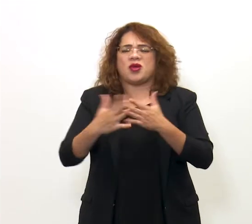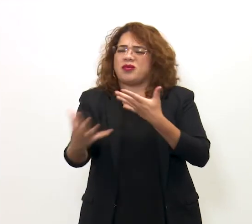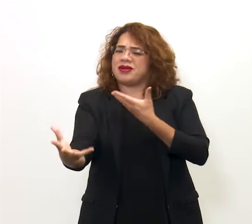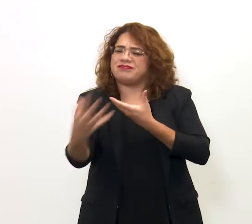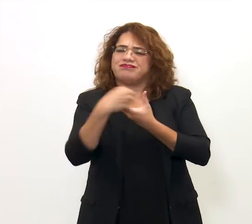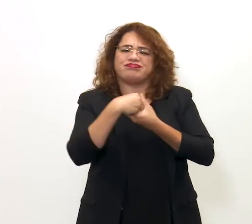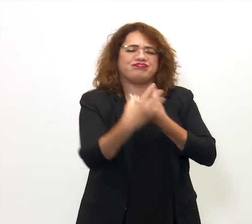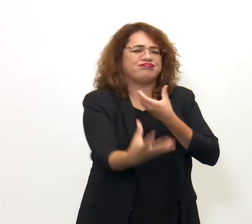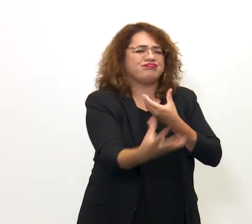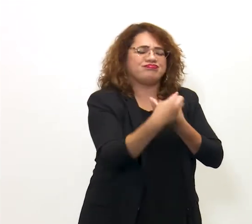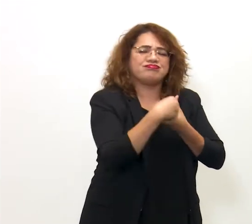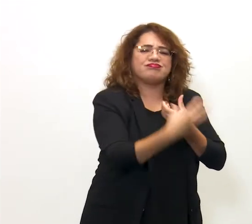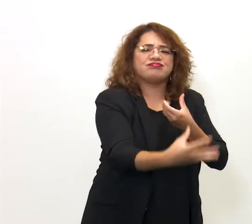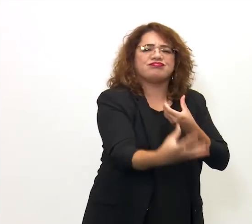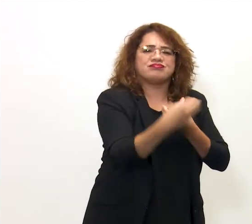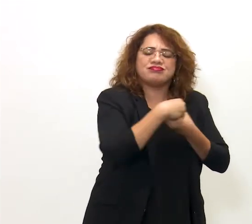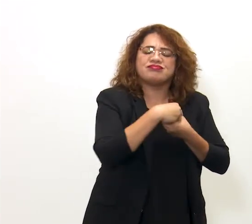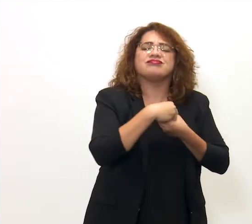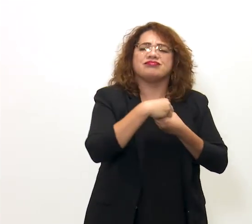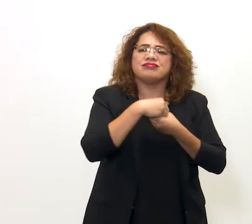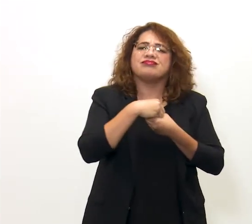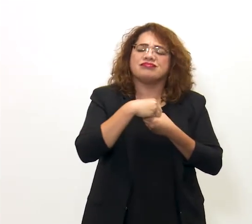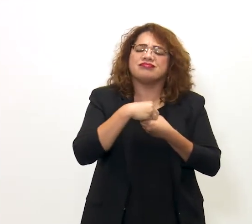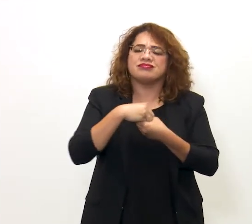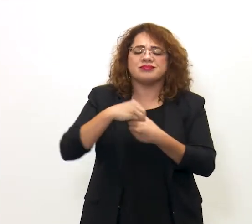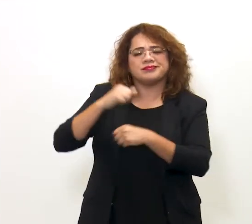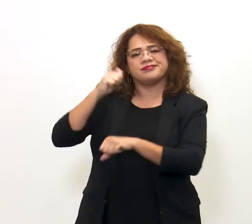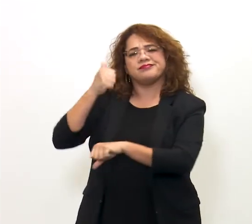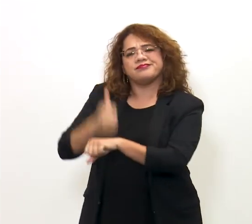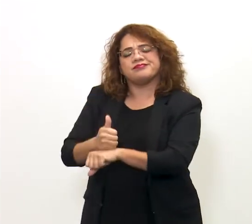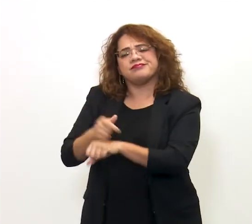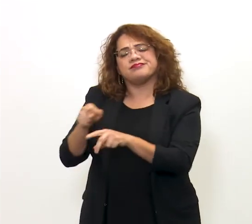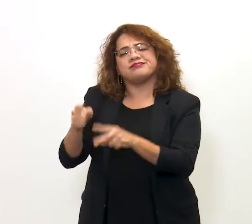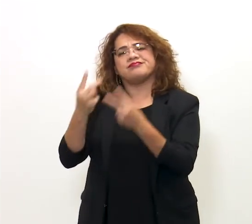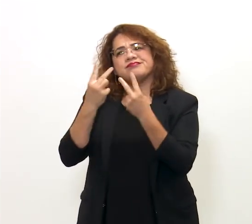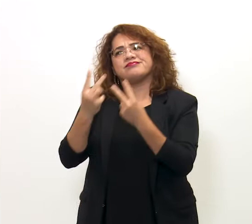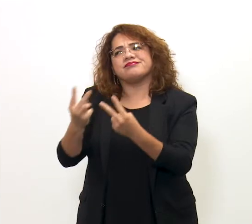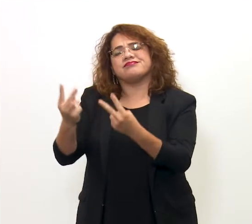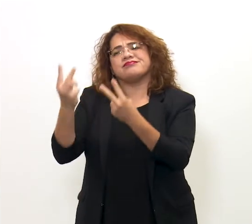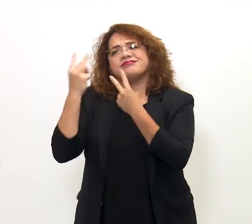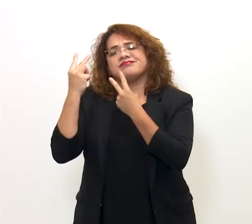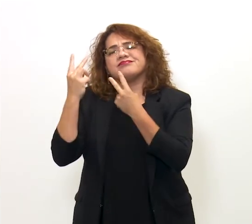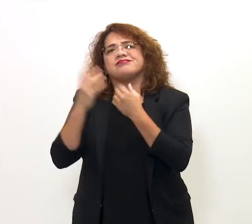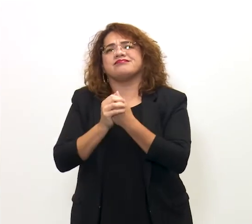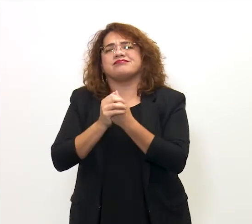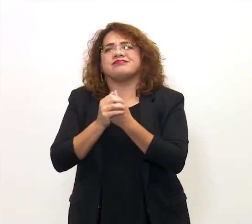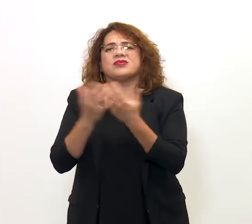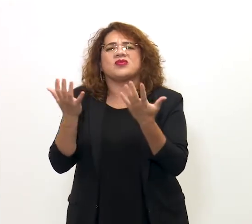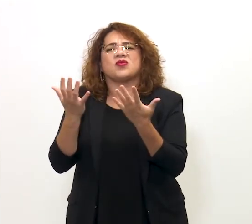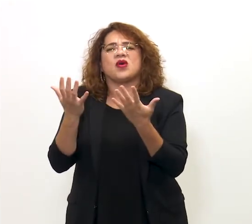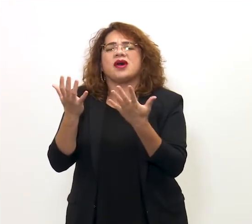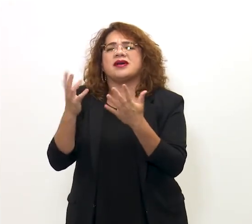to to have this memorial and what what it looks like, what it should say, how it should interact